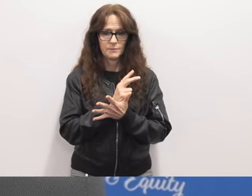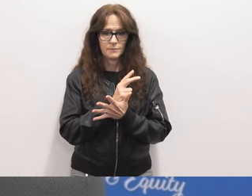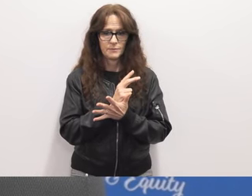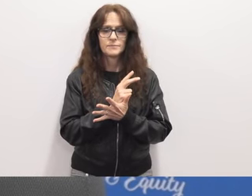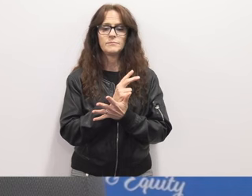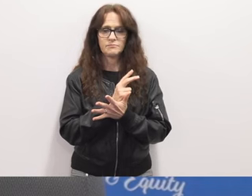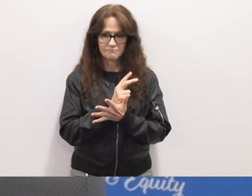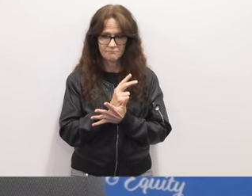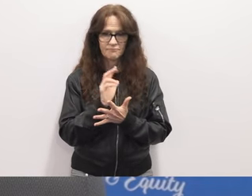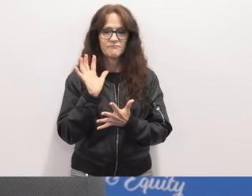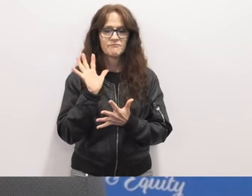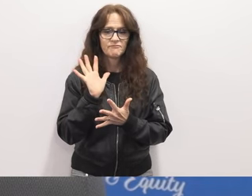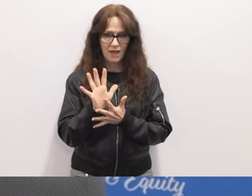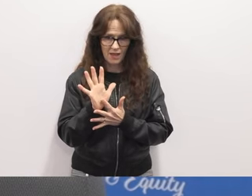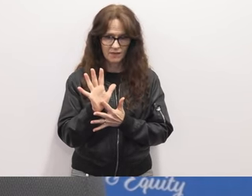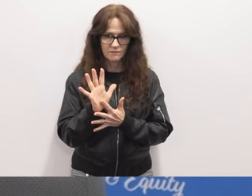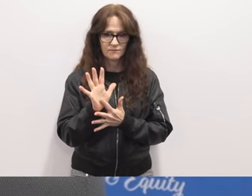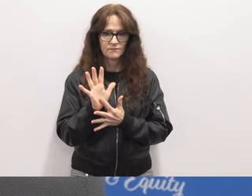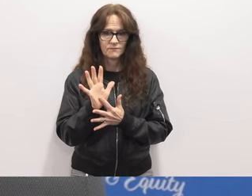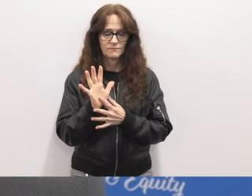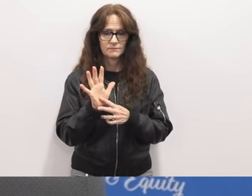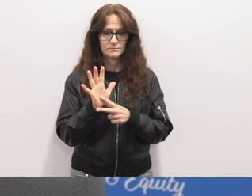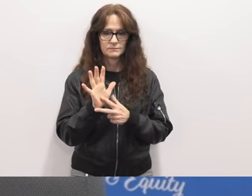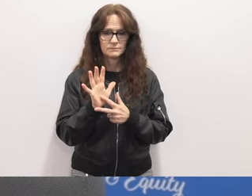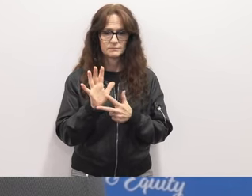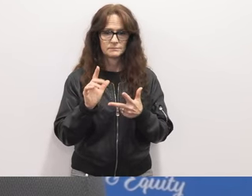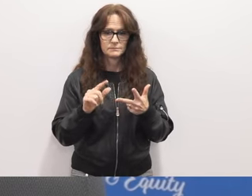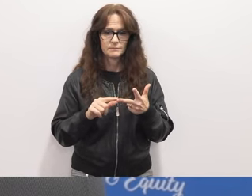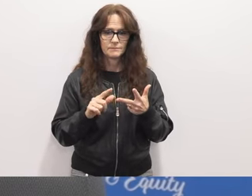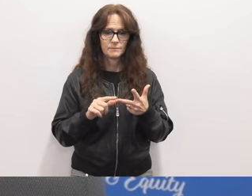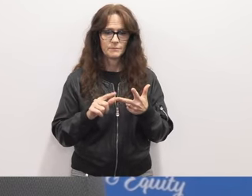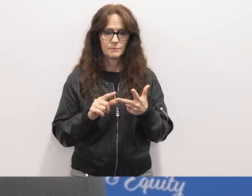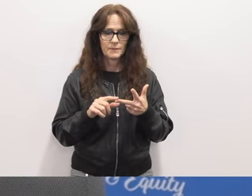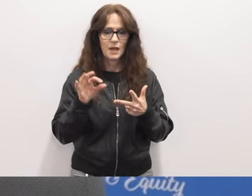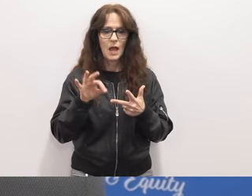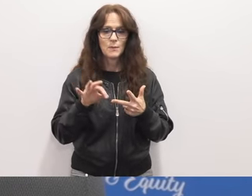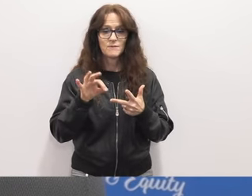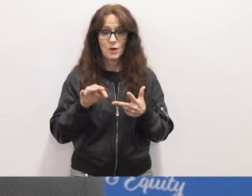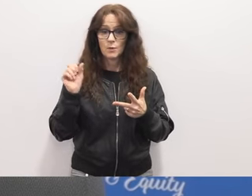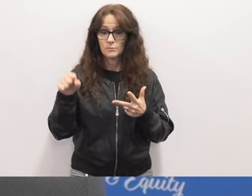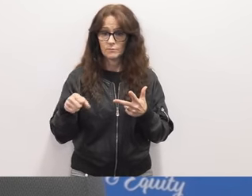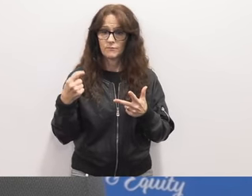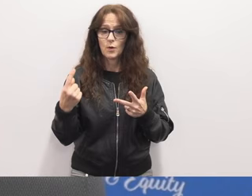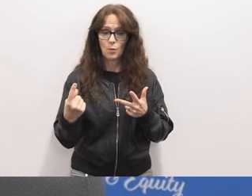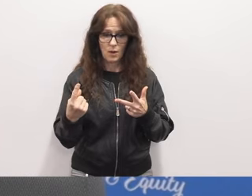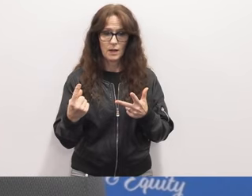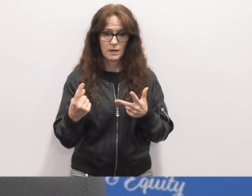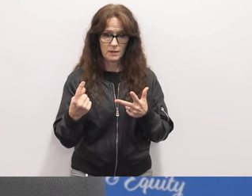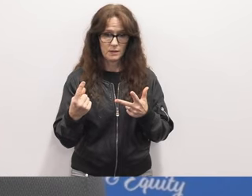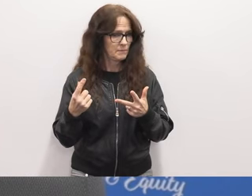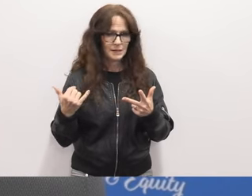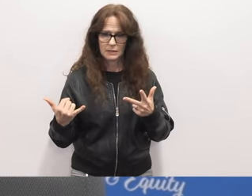I'm good with five. And I would vote for one if we were to take a vote, which we're not doing today,